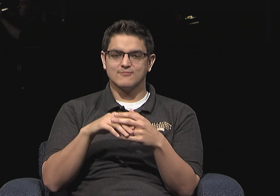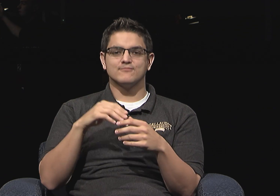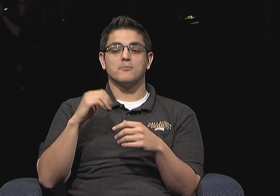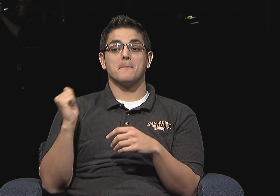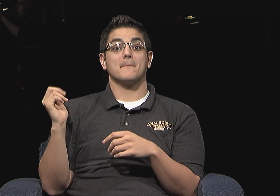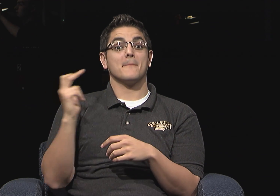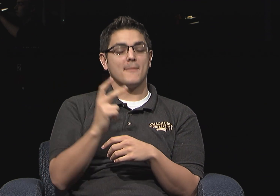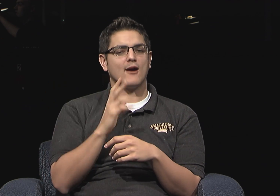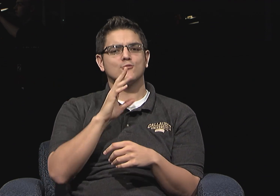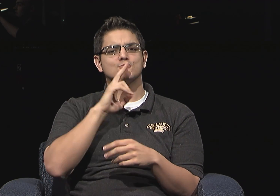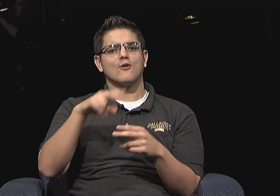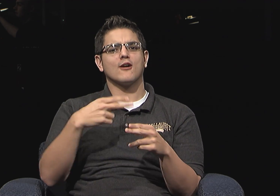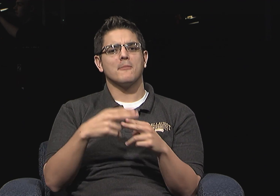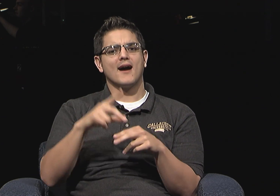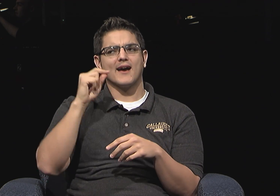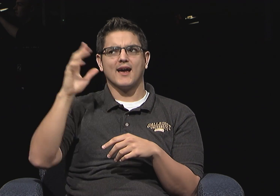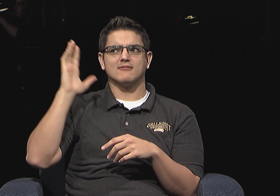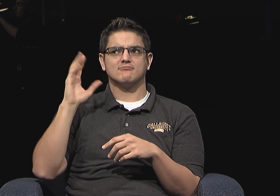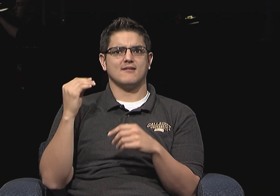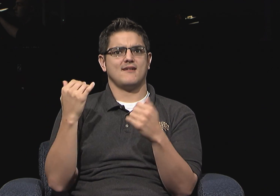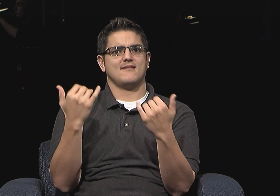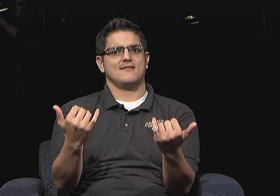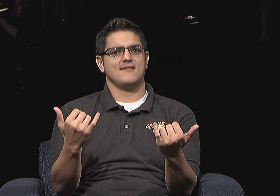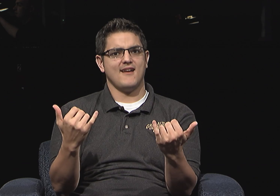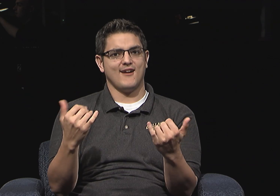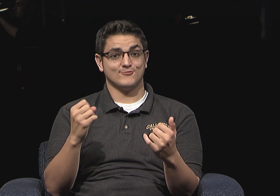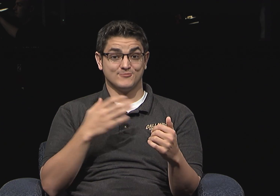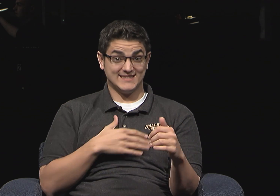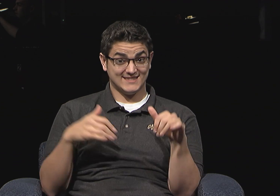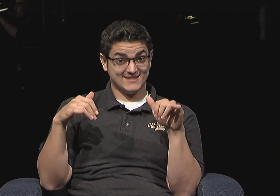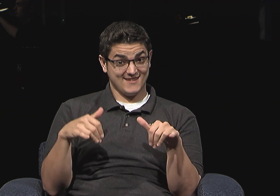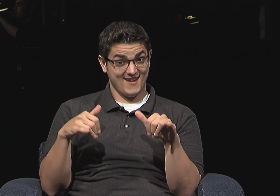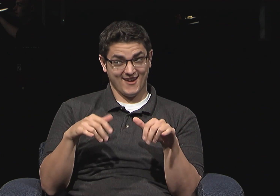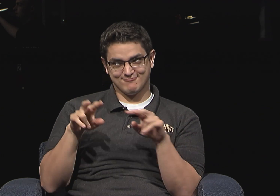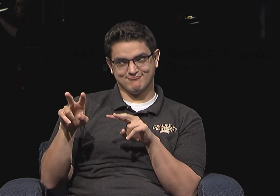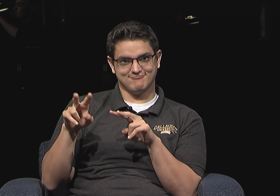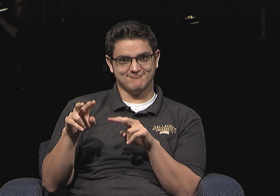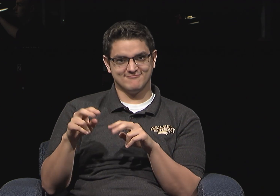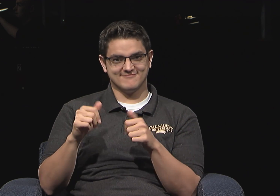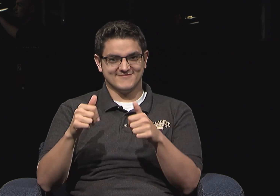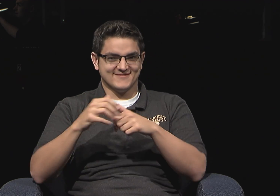and when we come back, we're going to talk about "Then and Now." So please stay and watch the commercial.